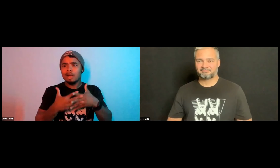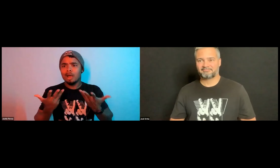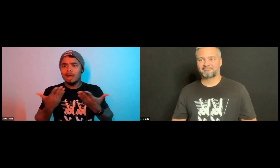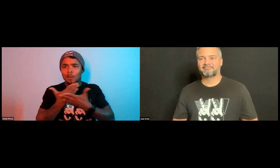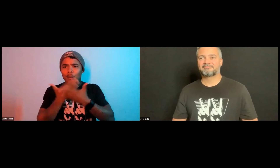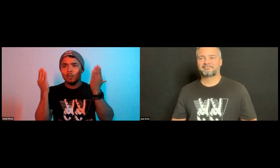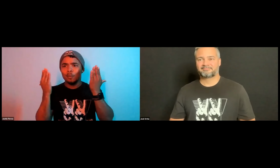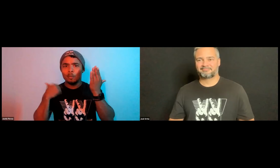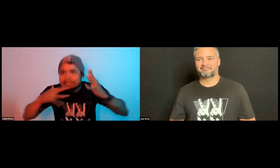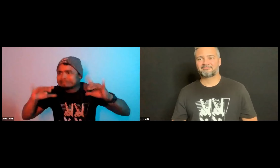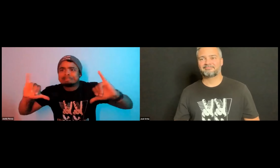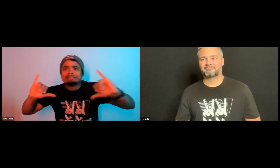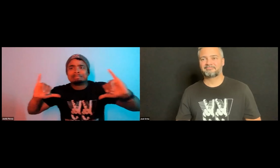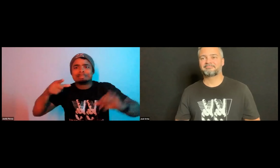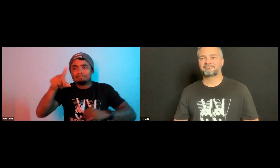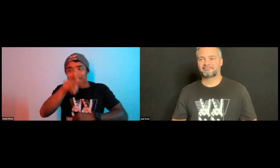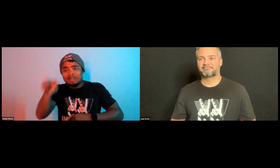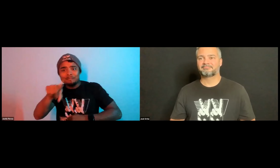But America didn't have one.